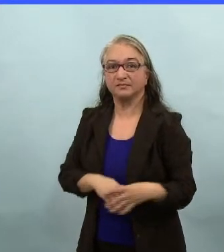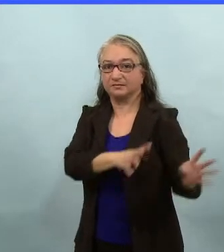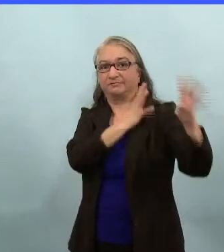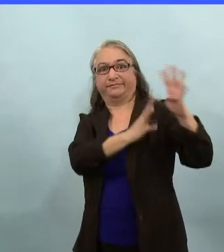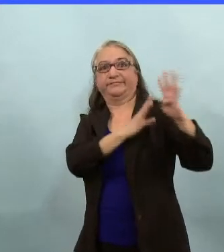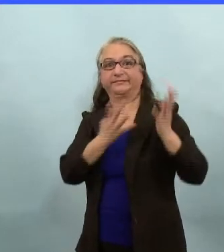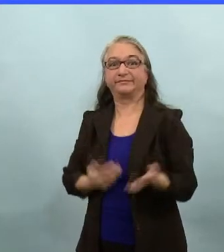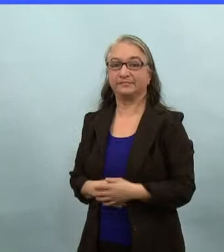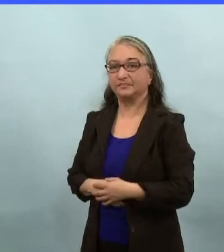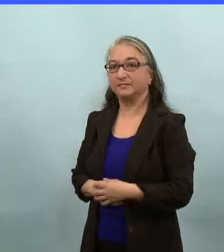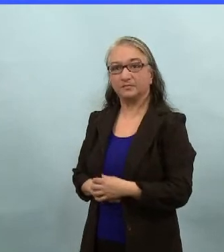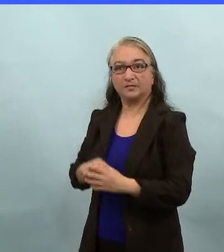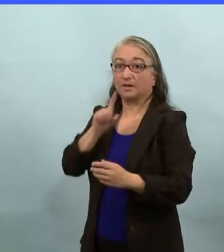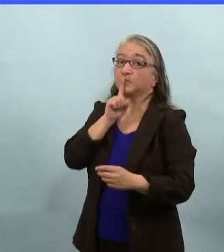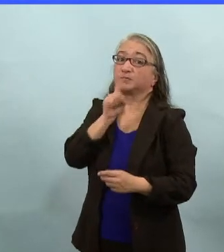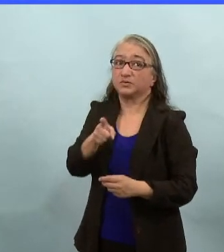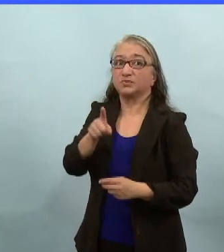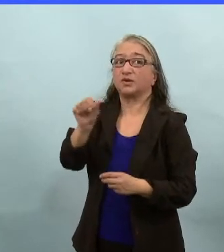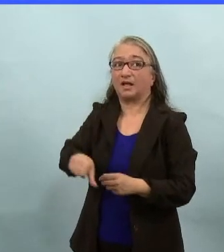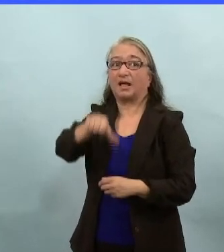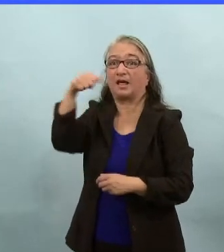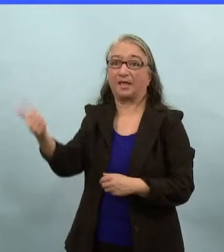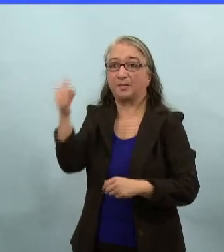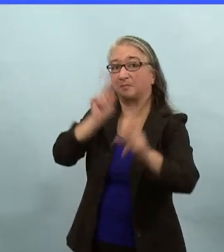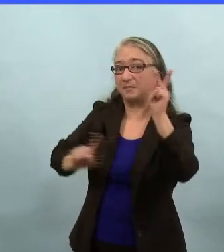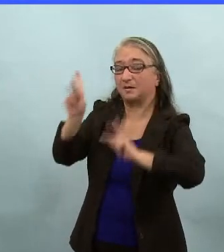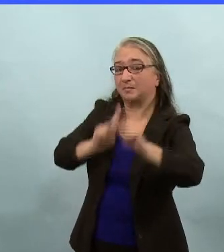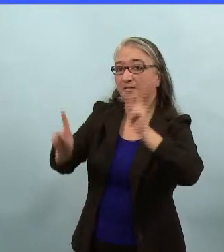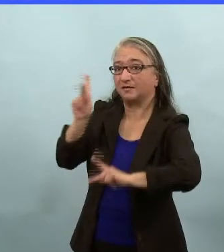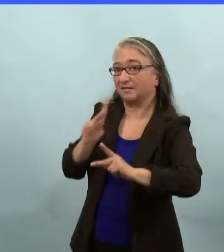that any further action's been taken and they've been working their butts off for a couple of years